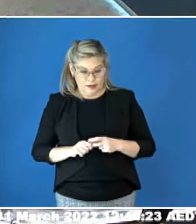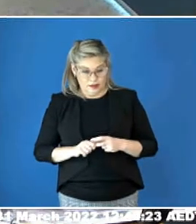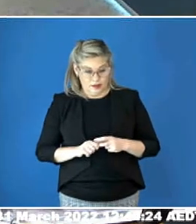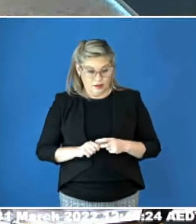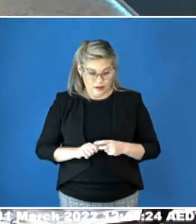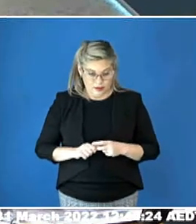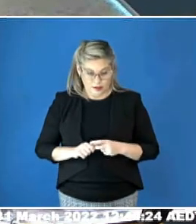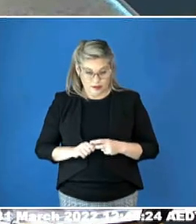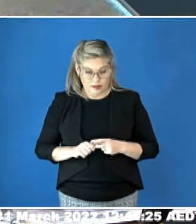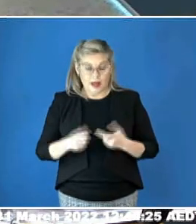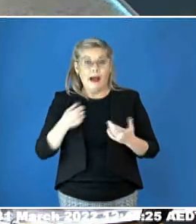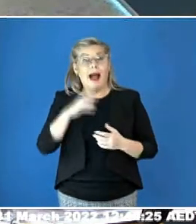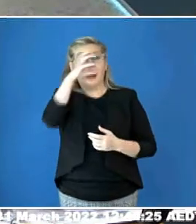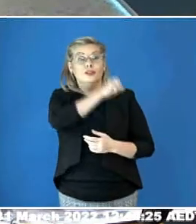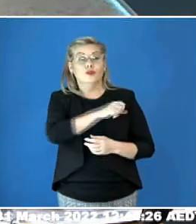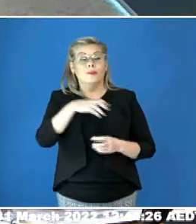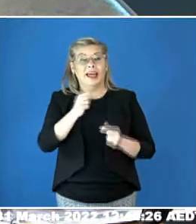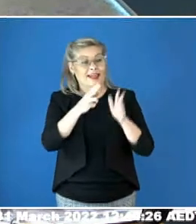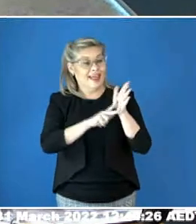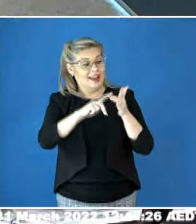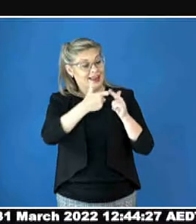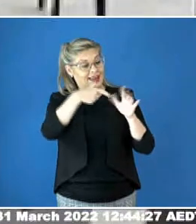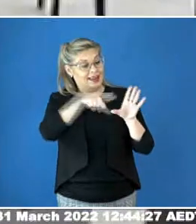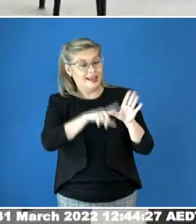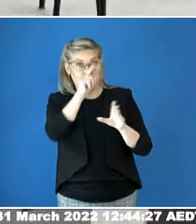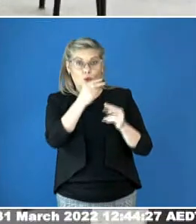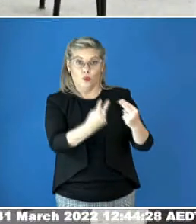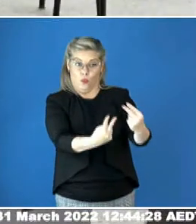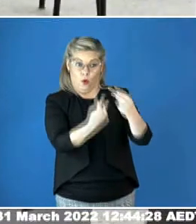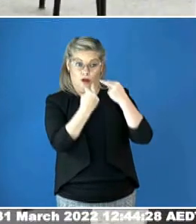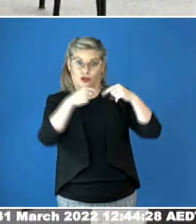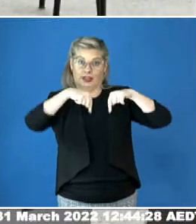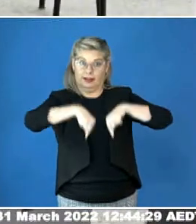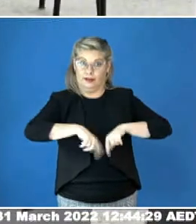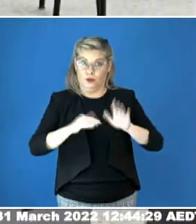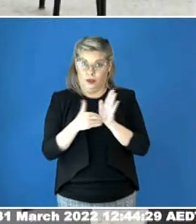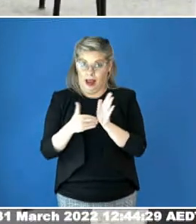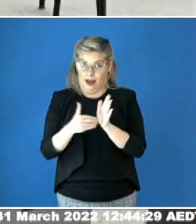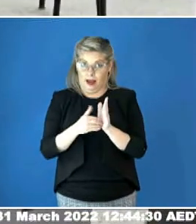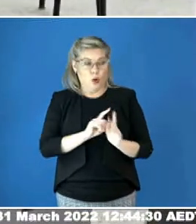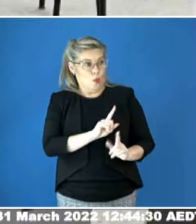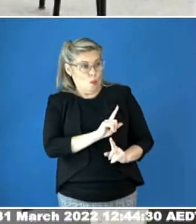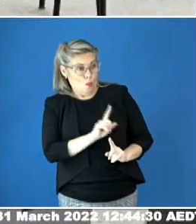would like to say to them. CHAIR: I will give you leave to ask the first question.